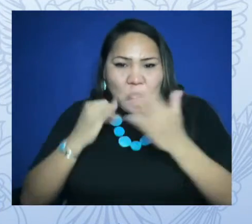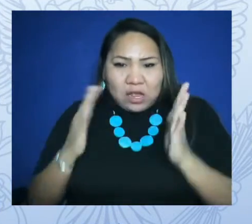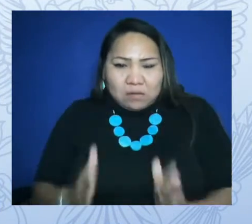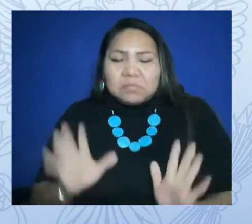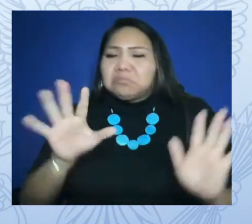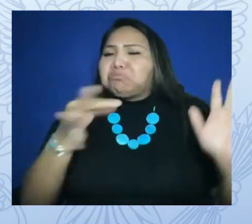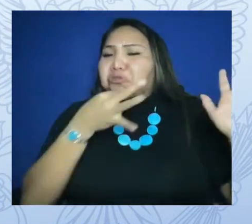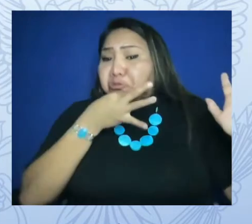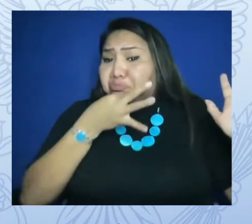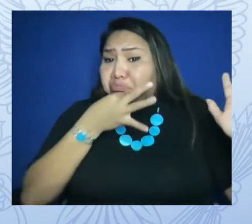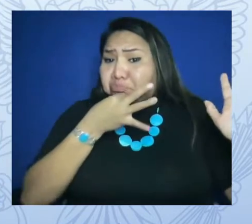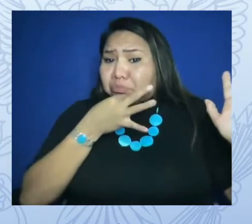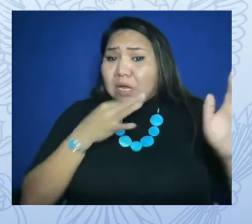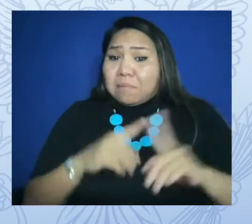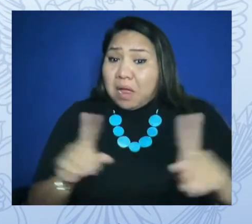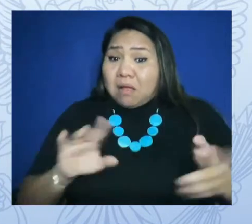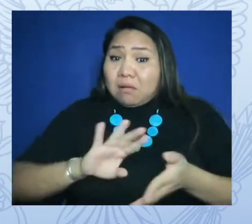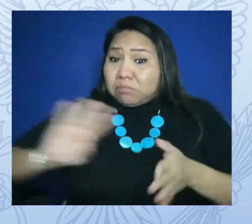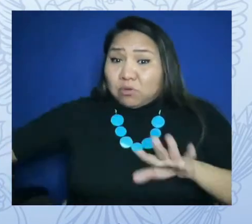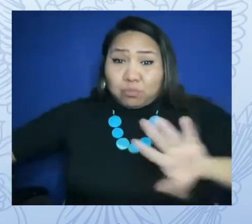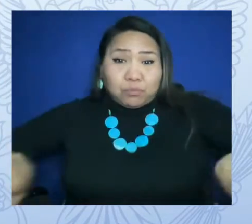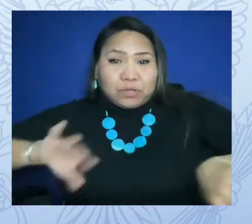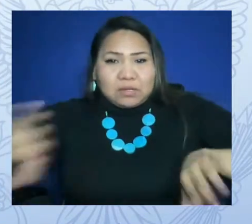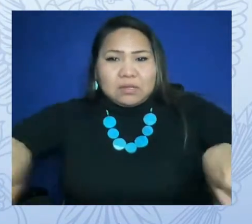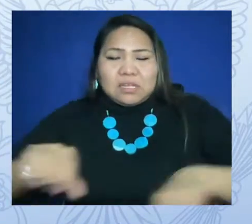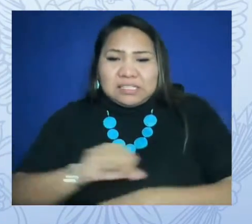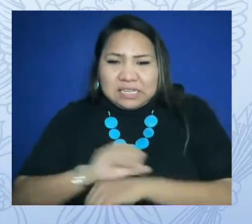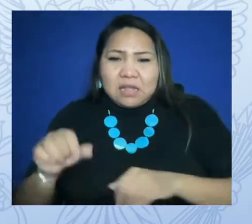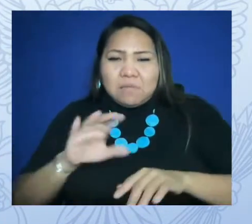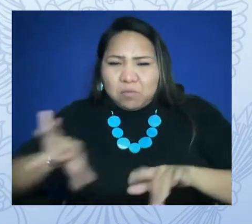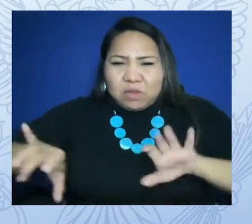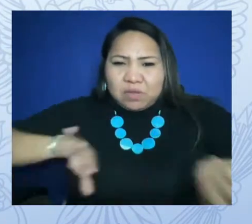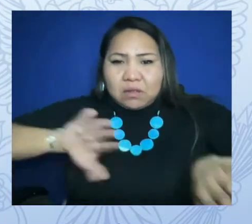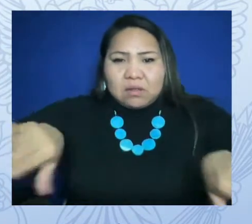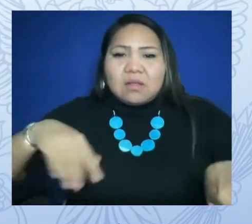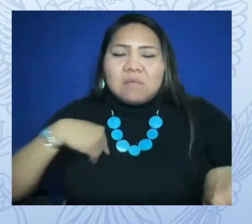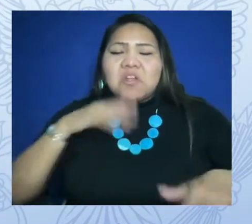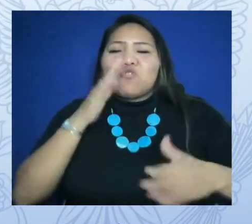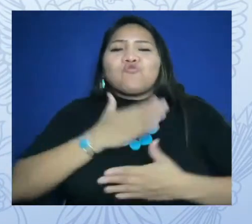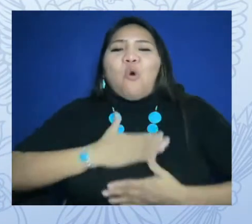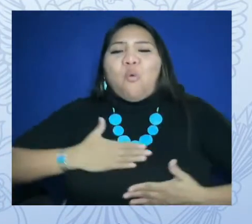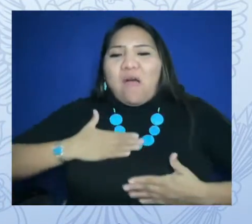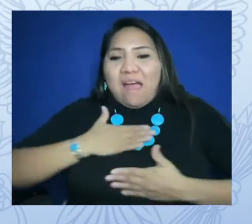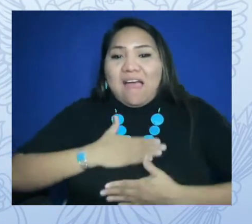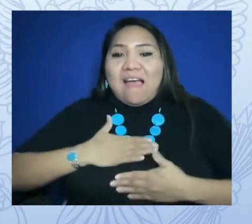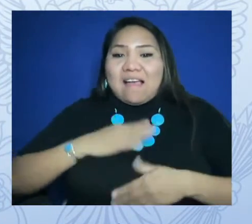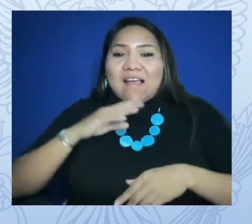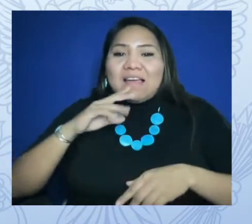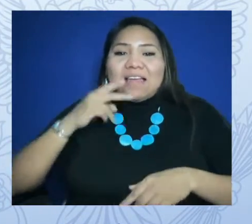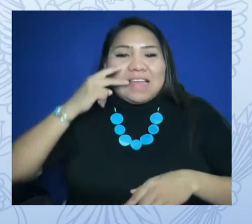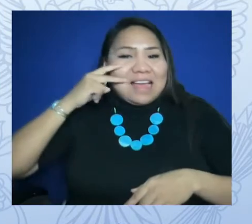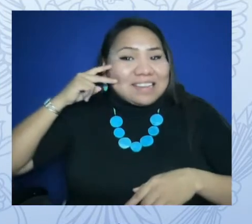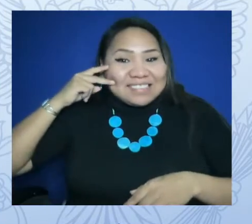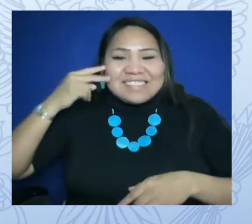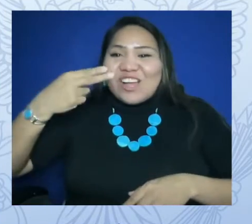we will enjoy a performance by Native American hoop dancer Sean Dean Lawrence and her father, Steve Lawrence.